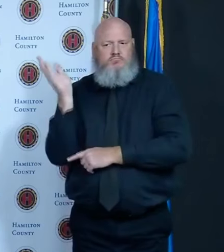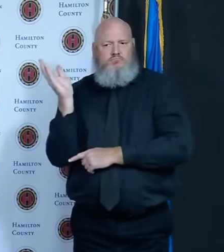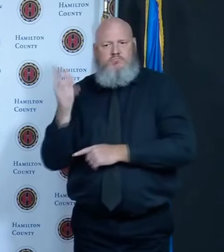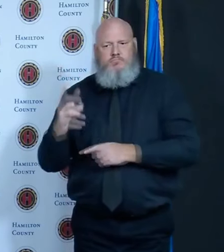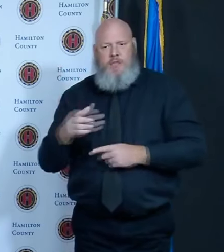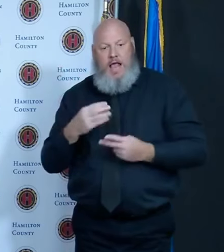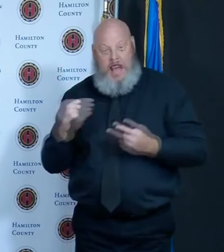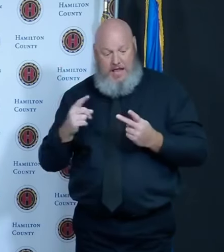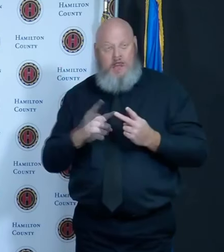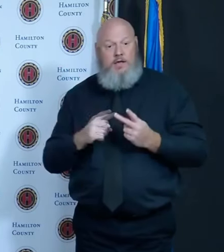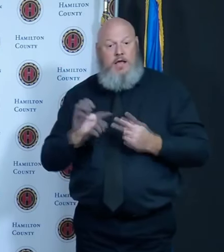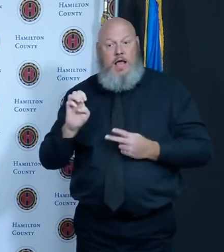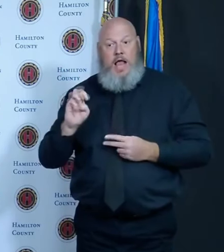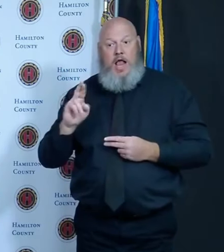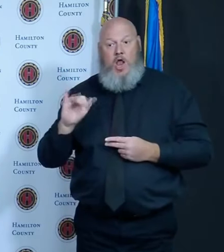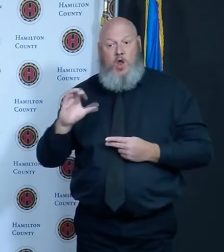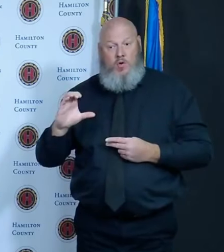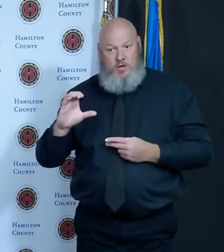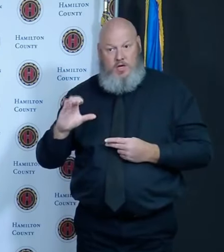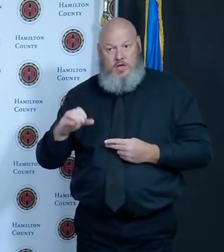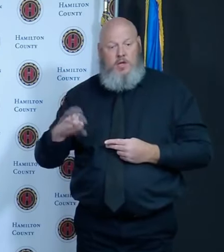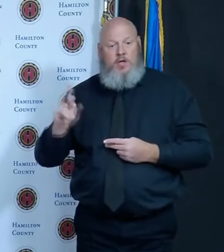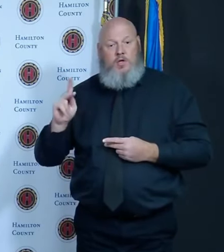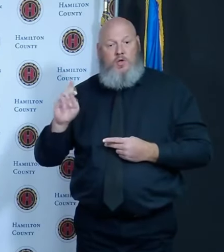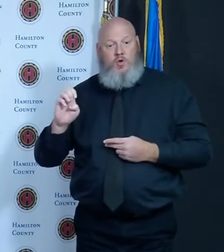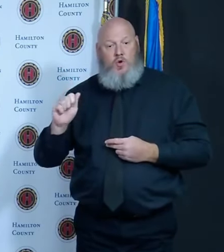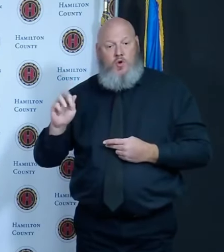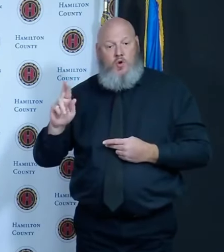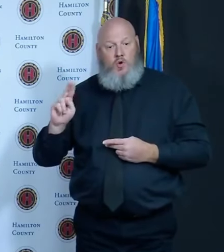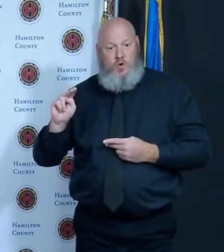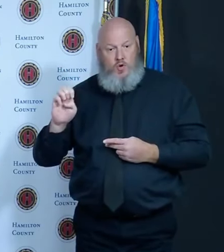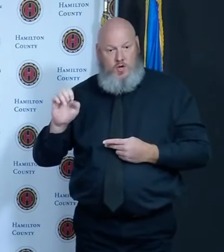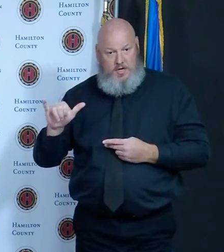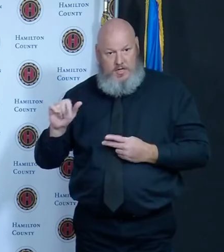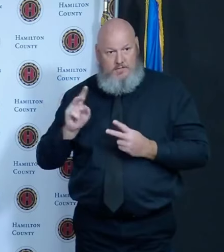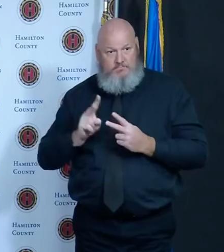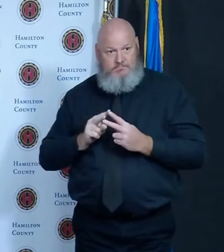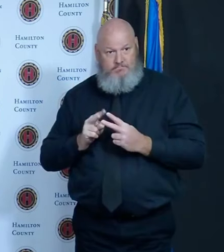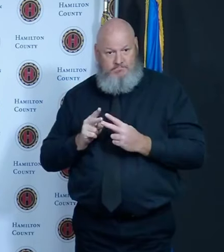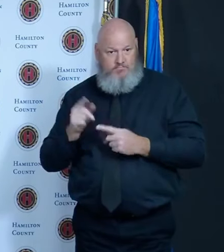Jill Meyer I believe is first and I'm gonna let everybody know that all of